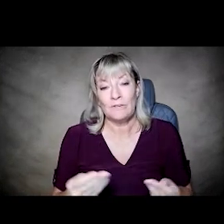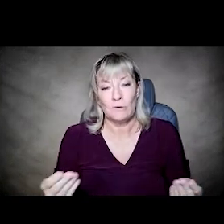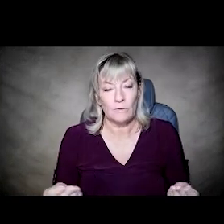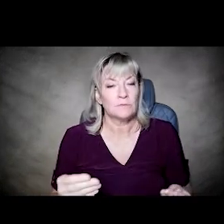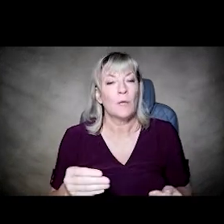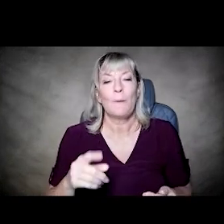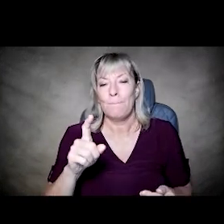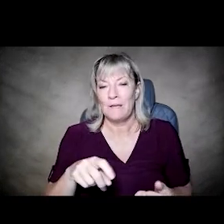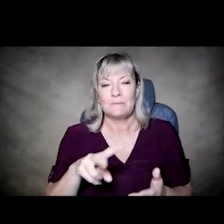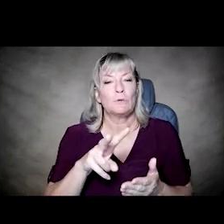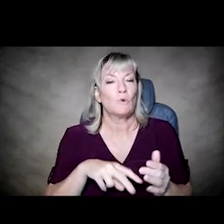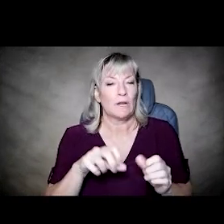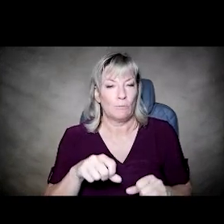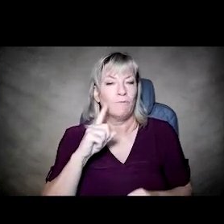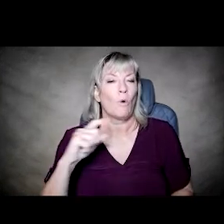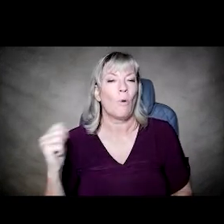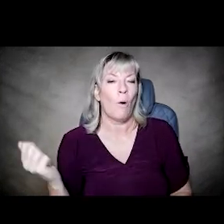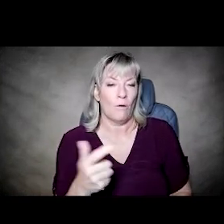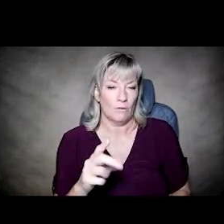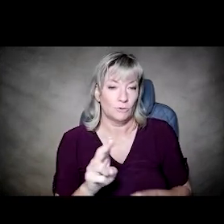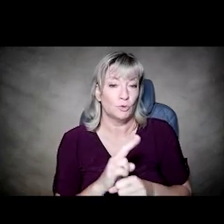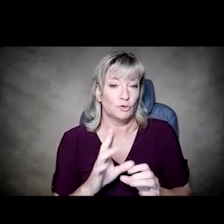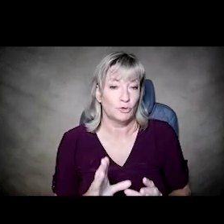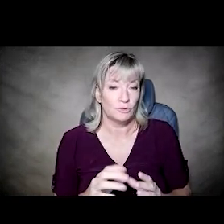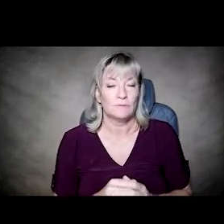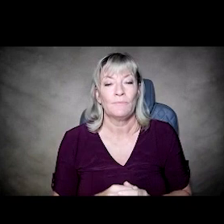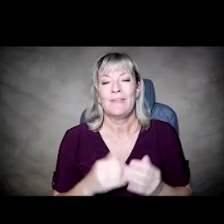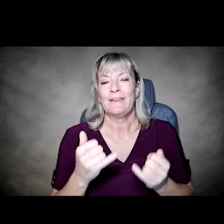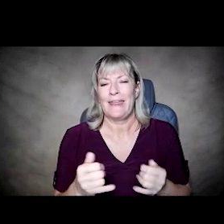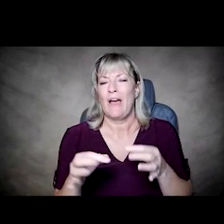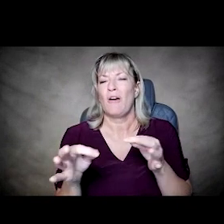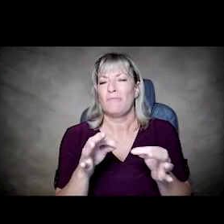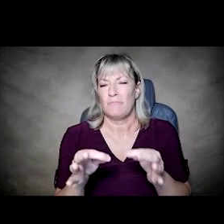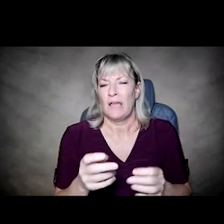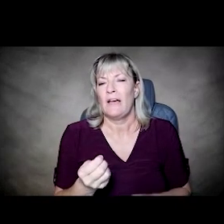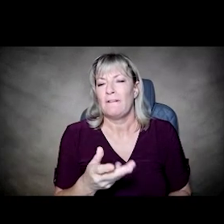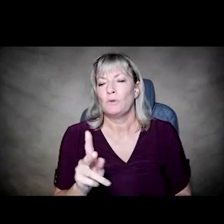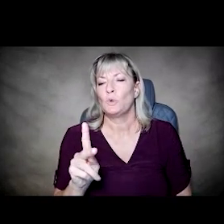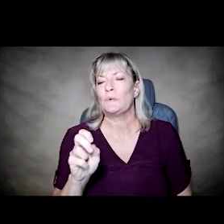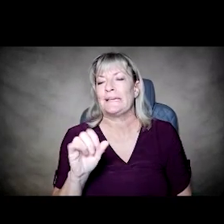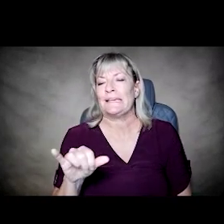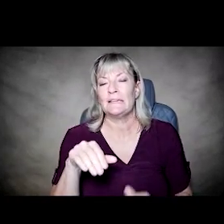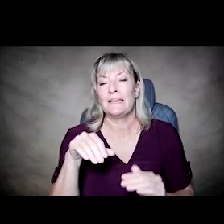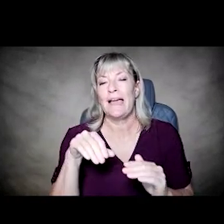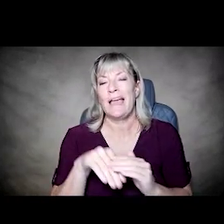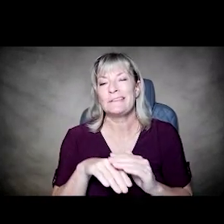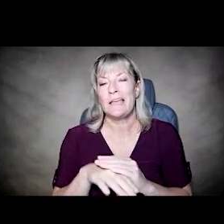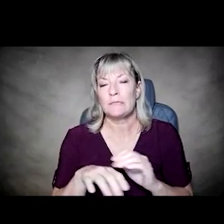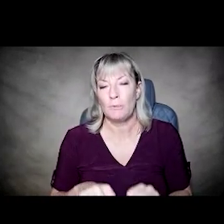Let’s walk through a few key accessibility practices to keep in mind.